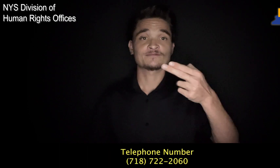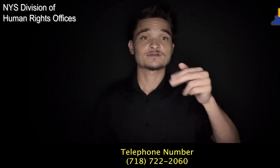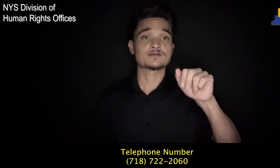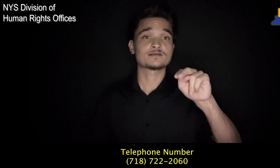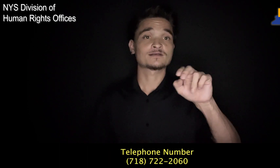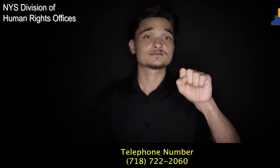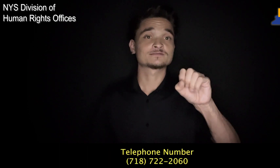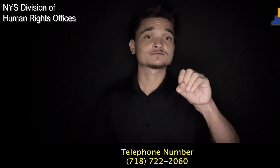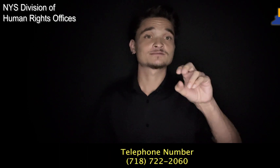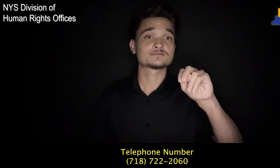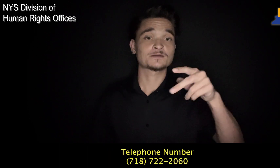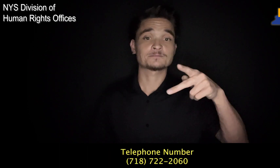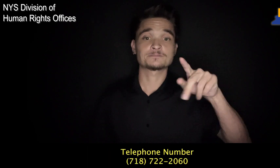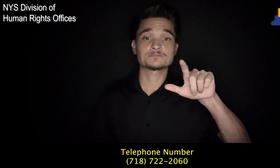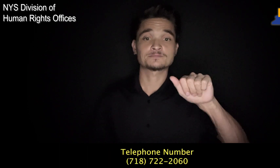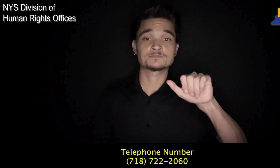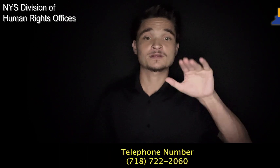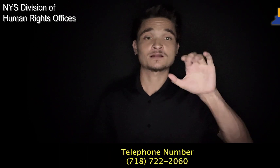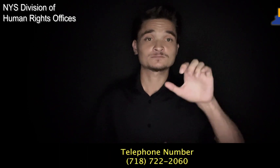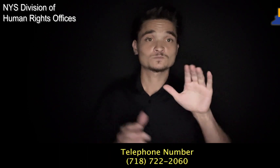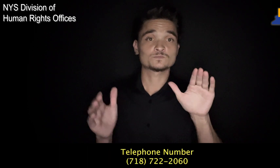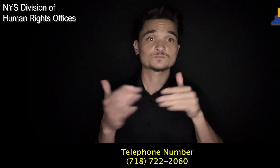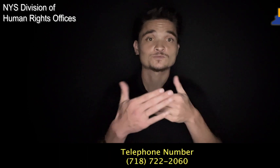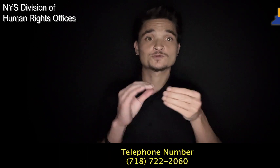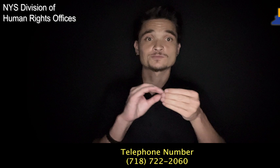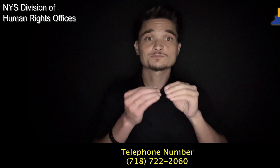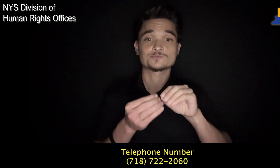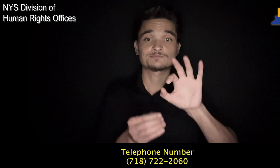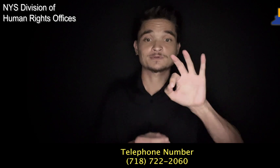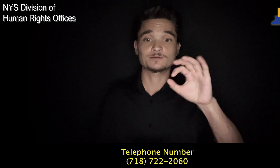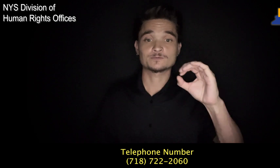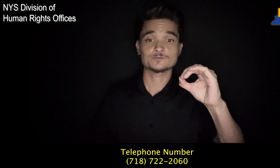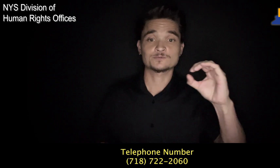Telephone Number (718) 722-2060